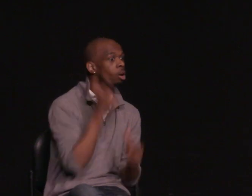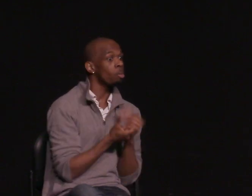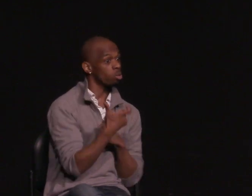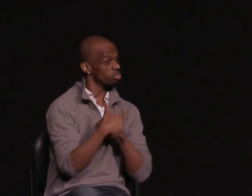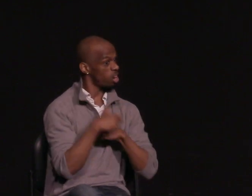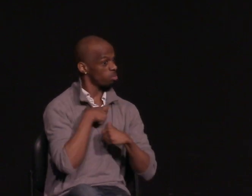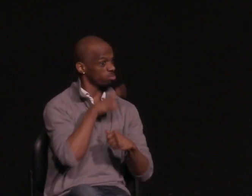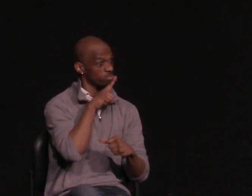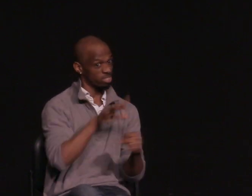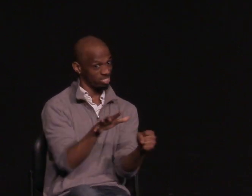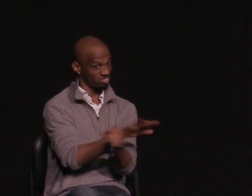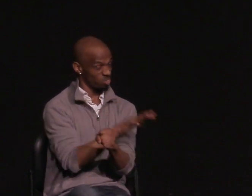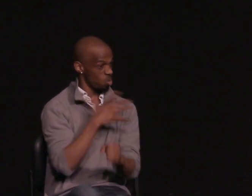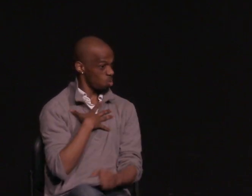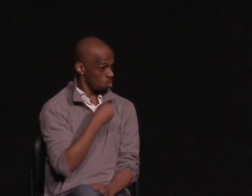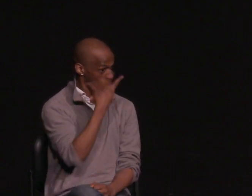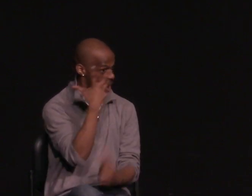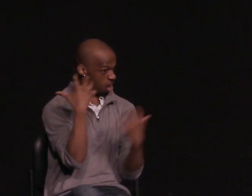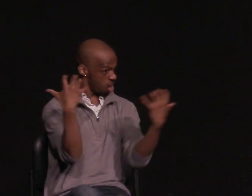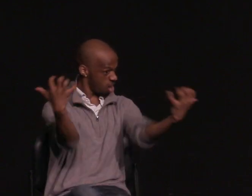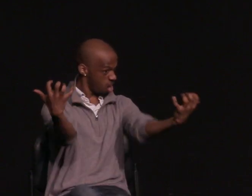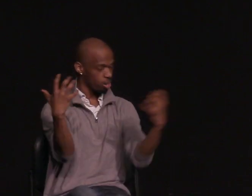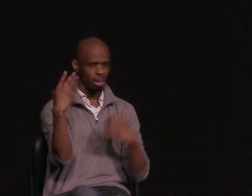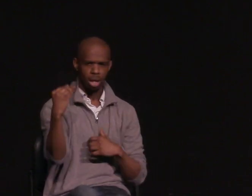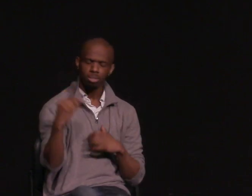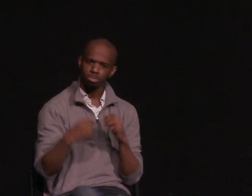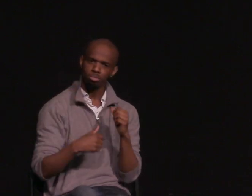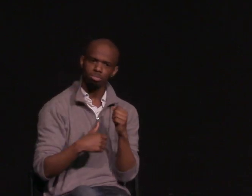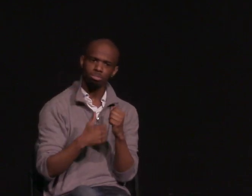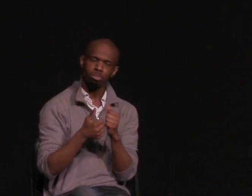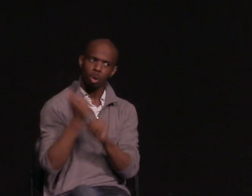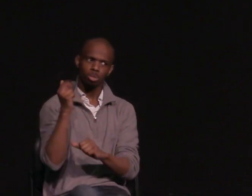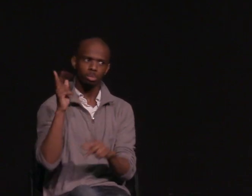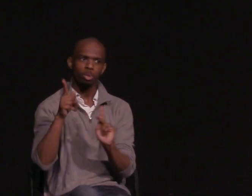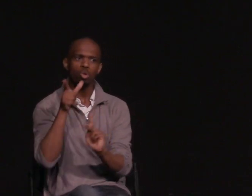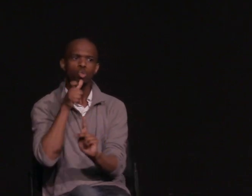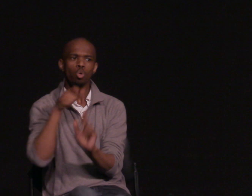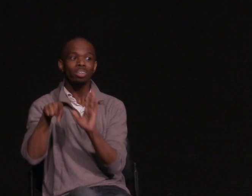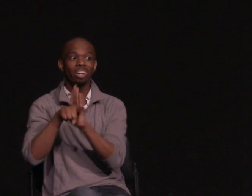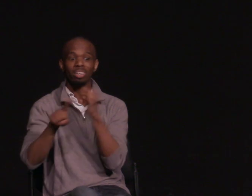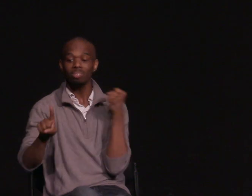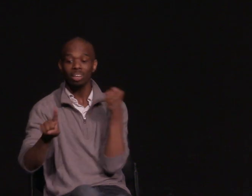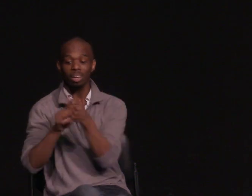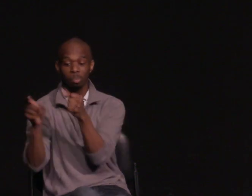and the people being most negatively impacted by our food system weren't in the rooms.